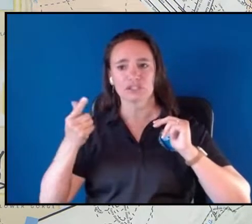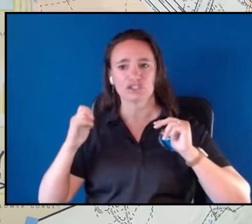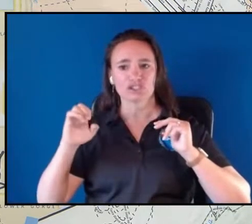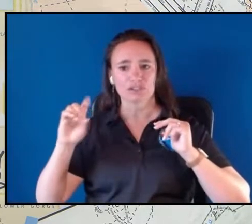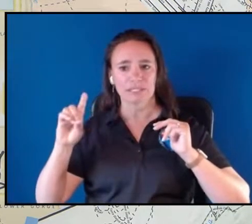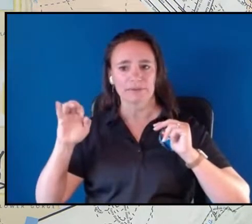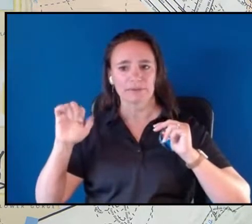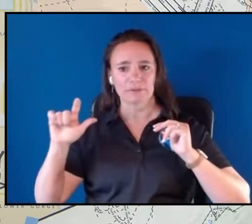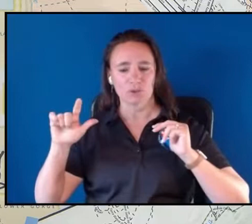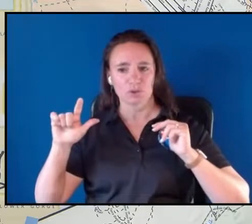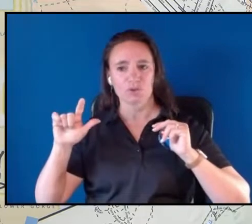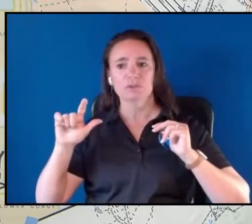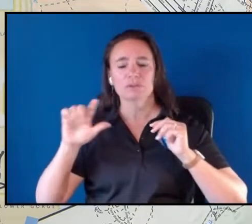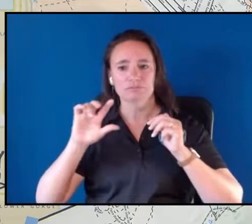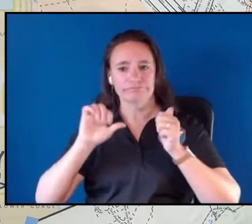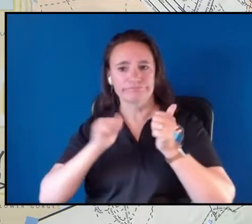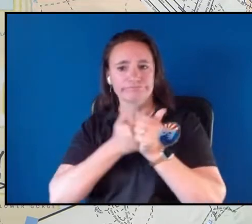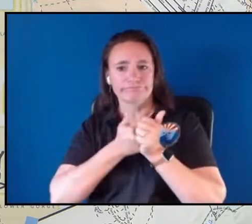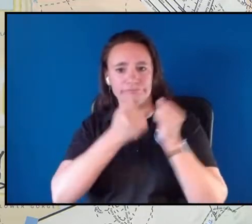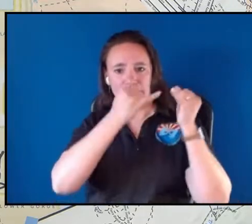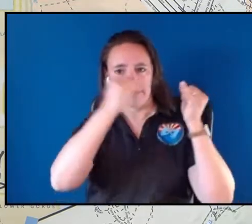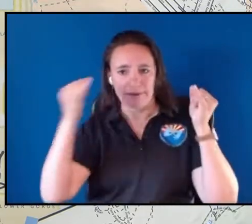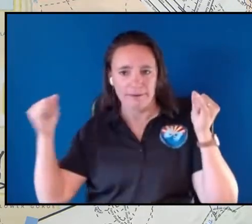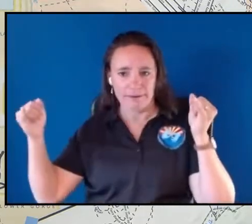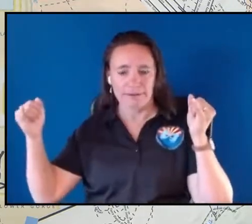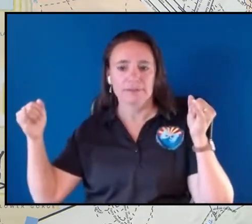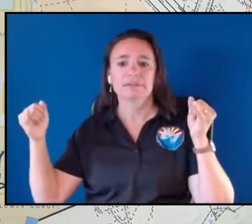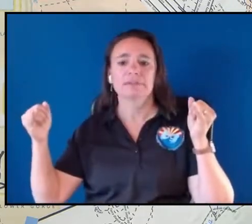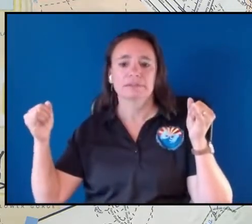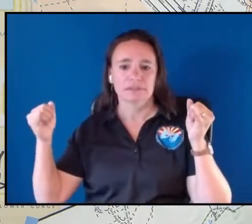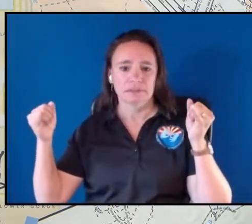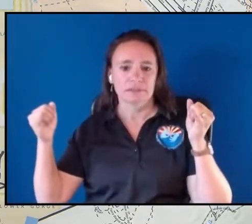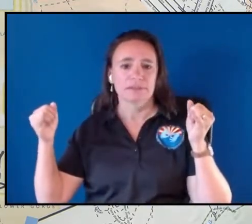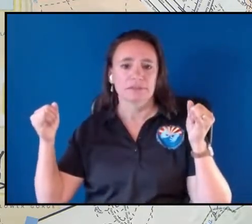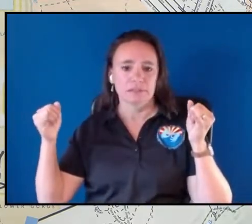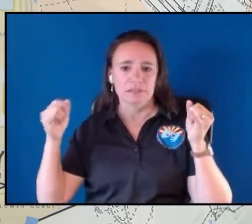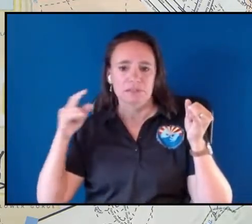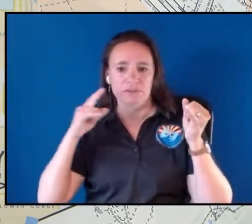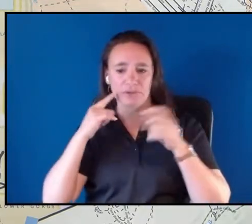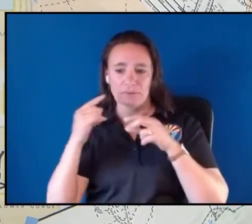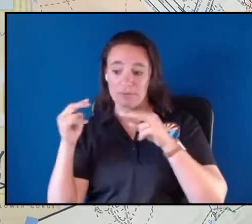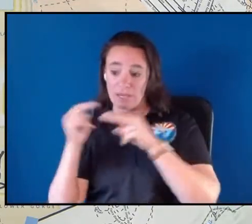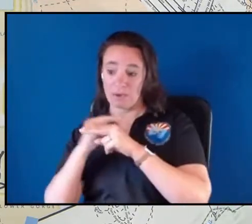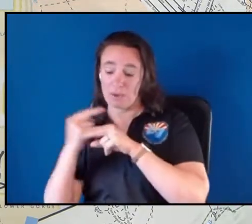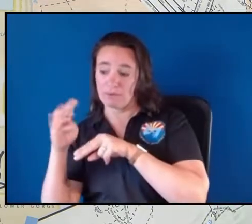from highway 434 all the way across to 518.